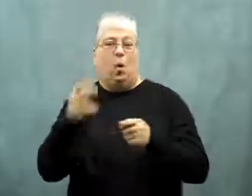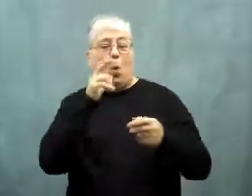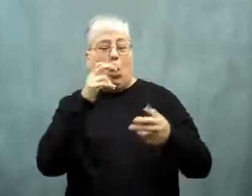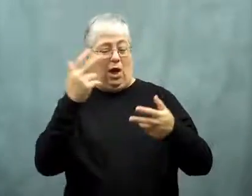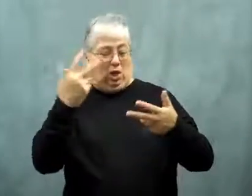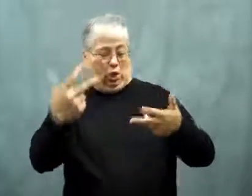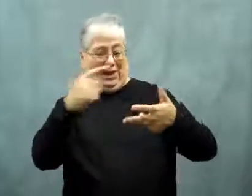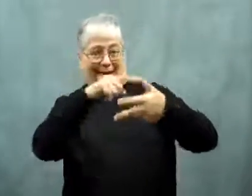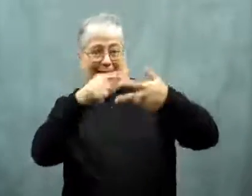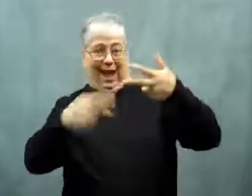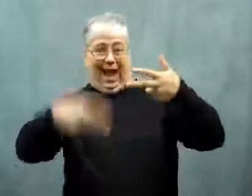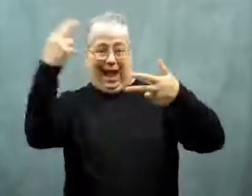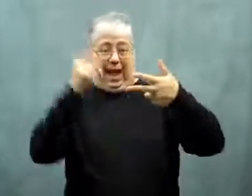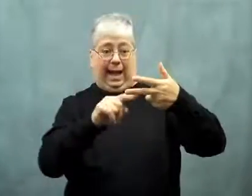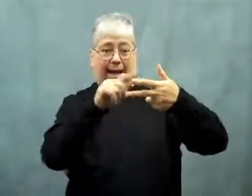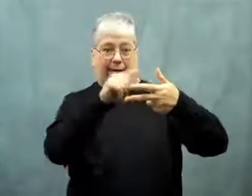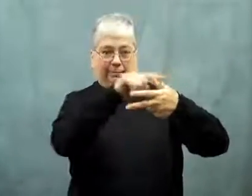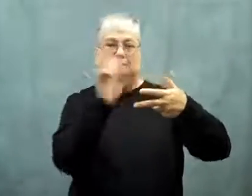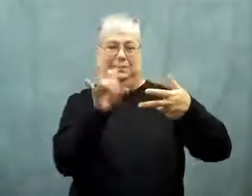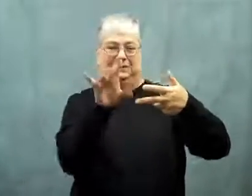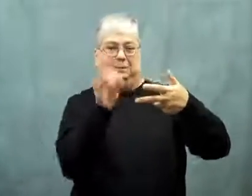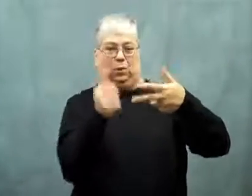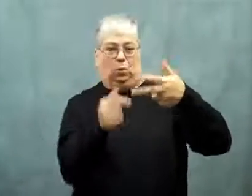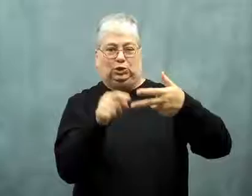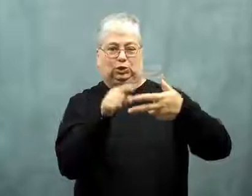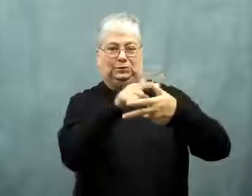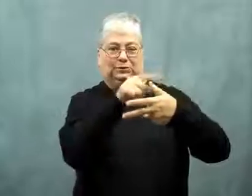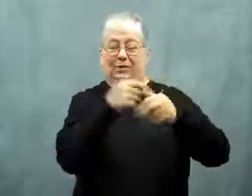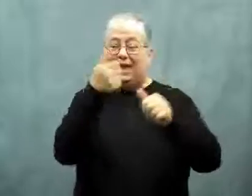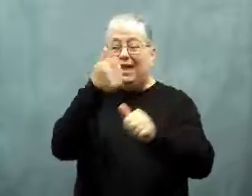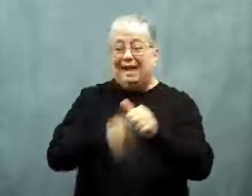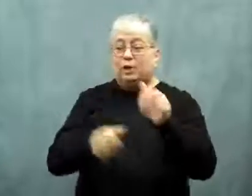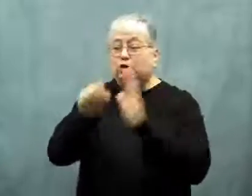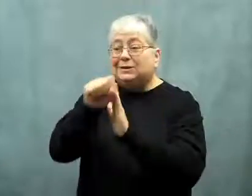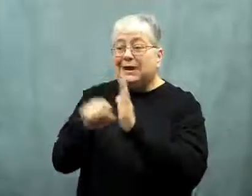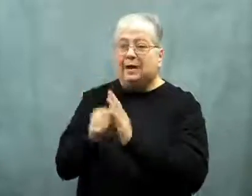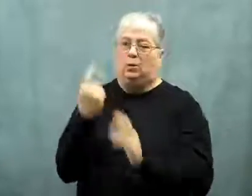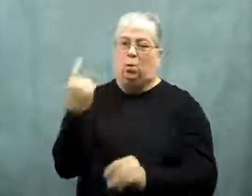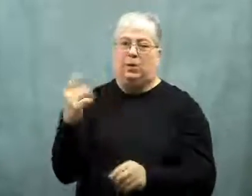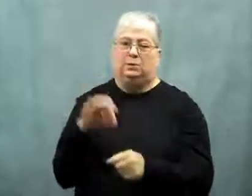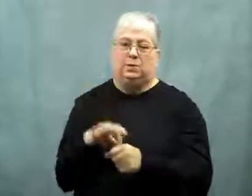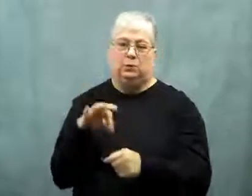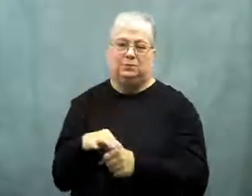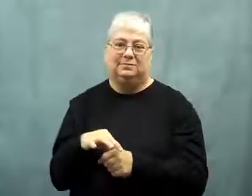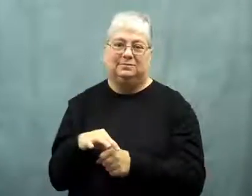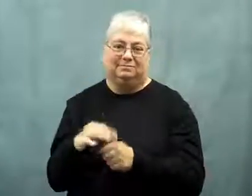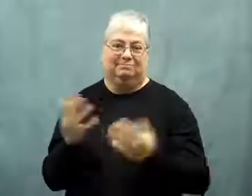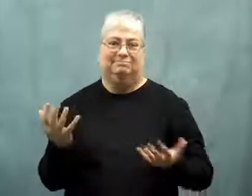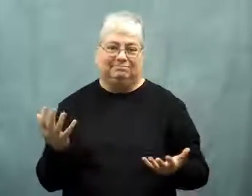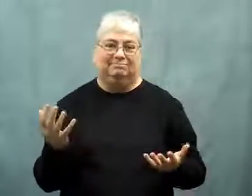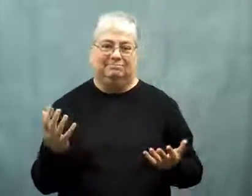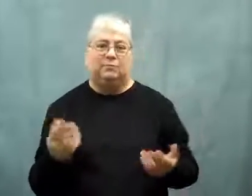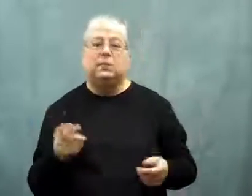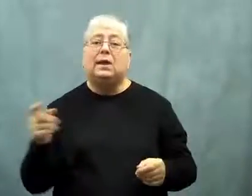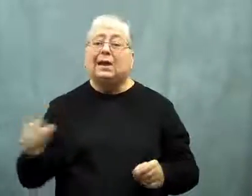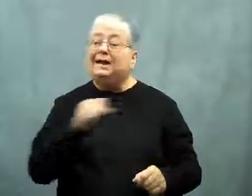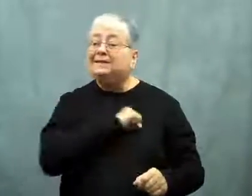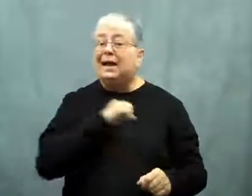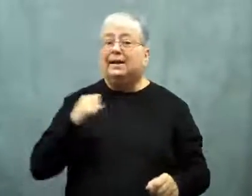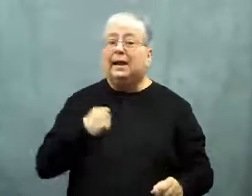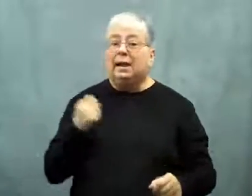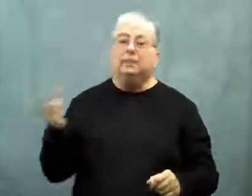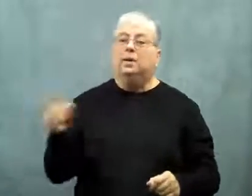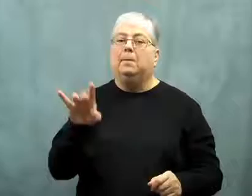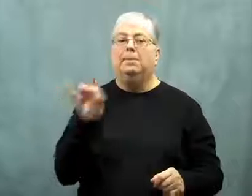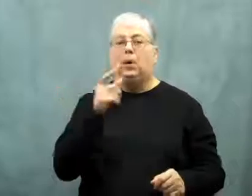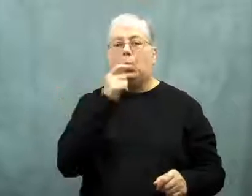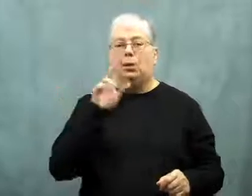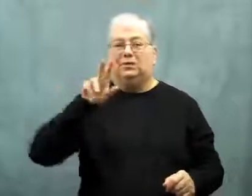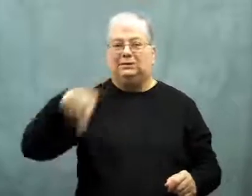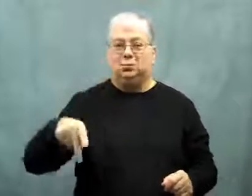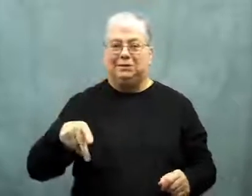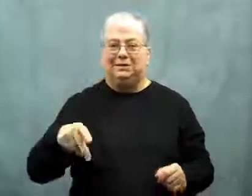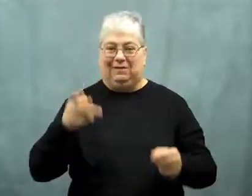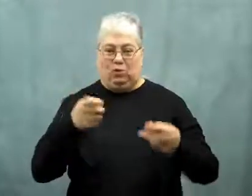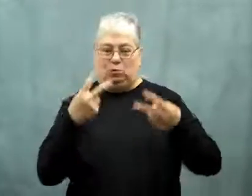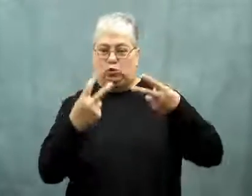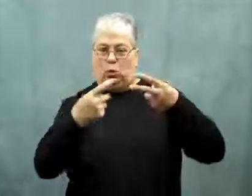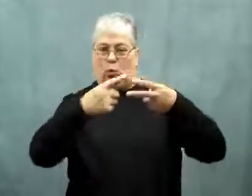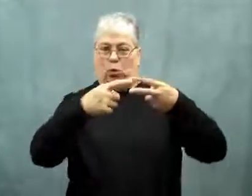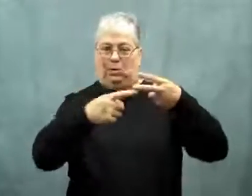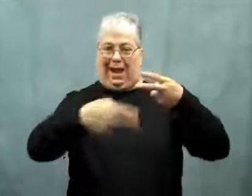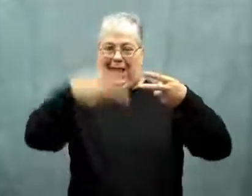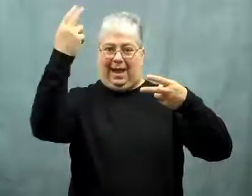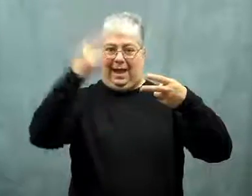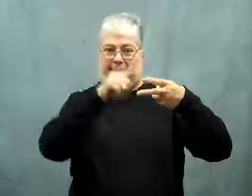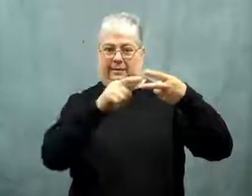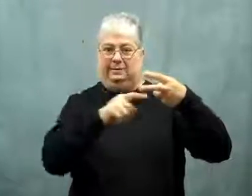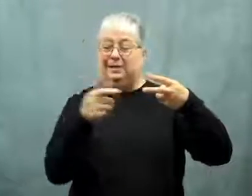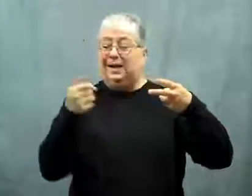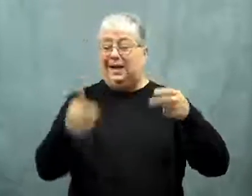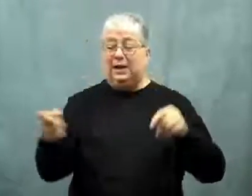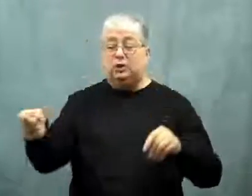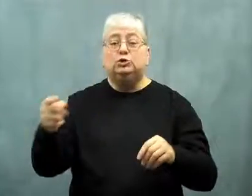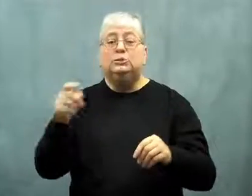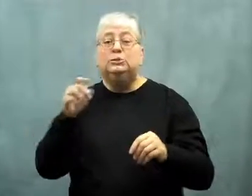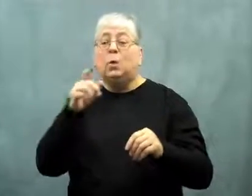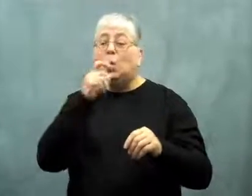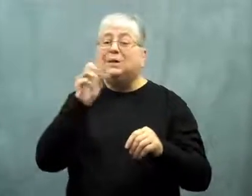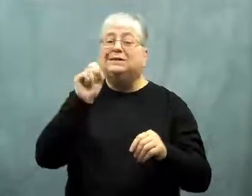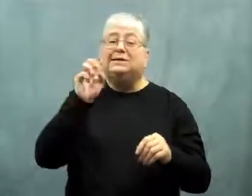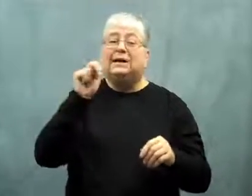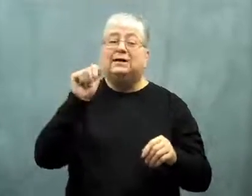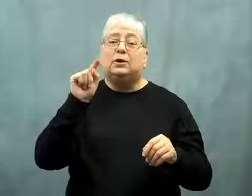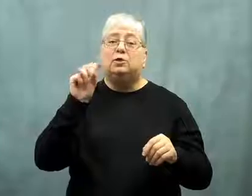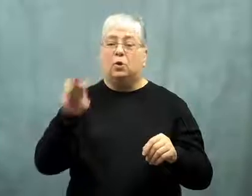Each state has one vote to vote for one of the 3 highest candidates for president.